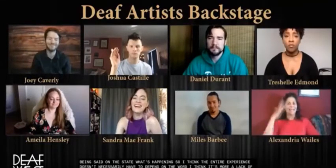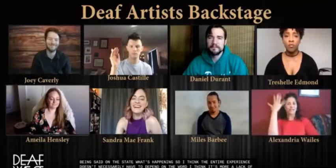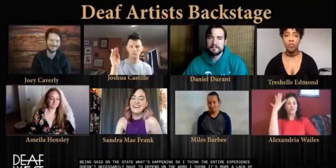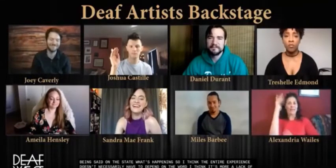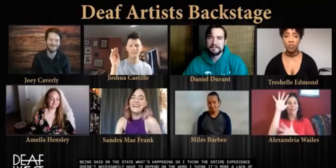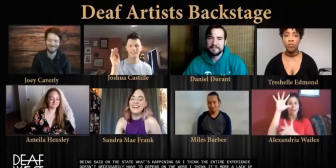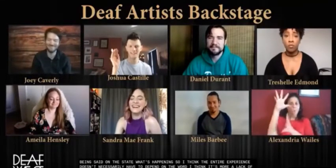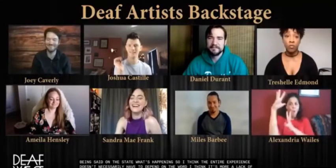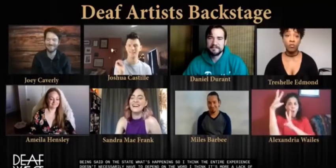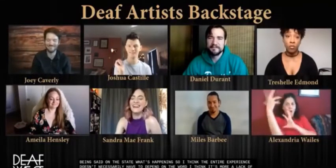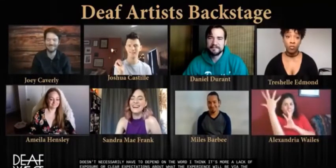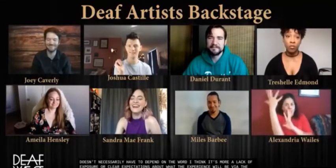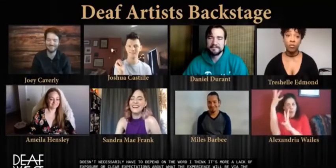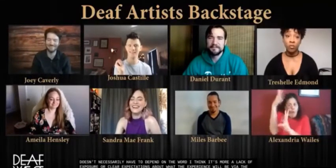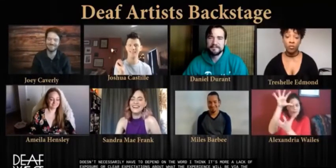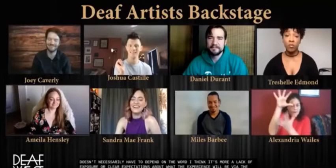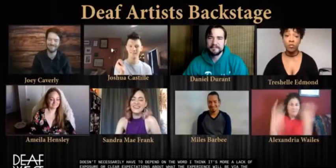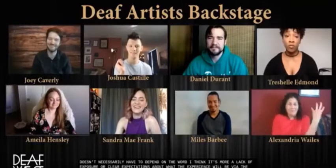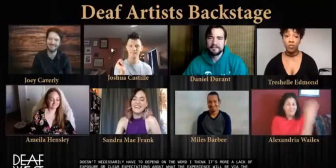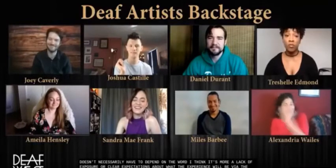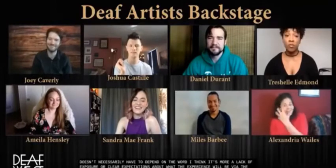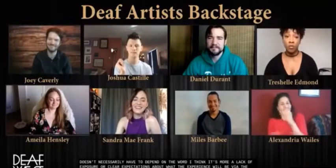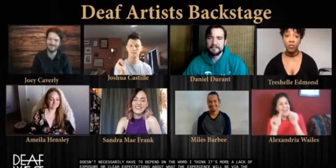The trees were living human beings that moved.